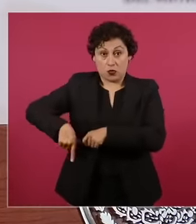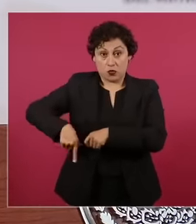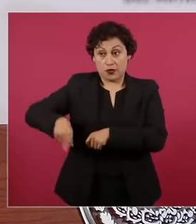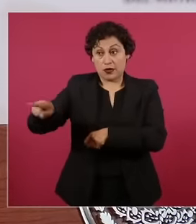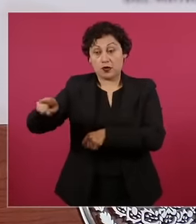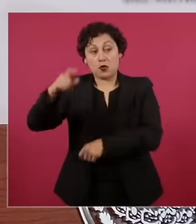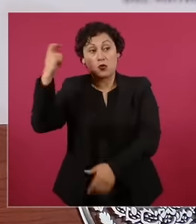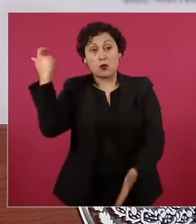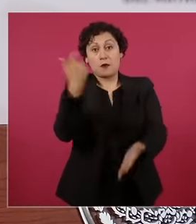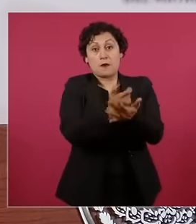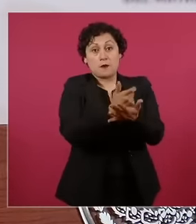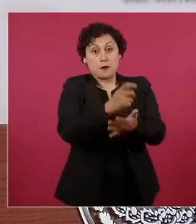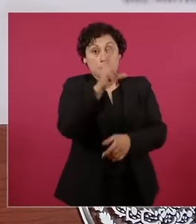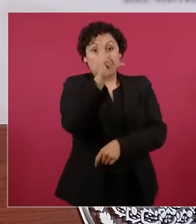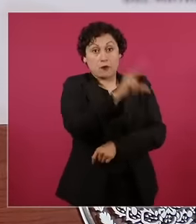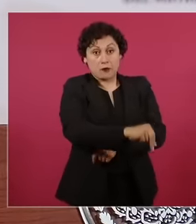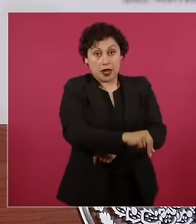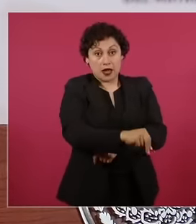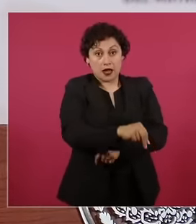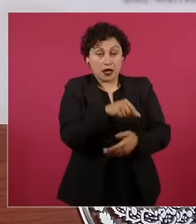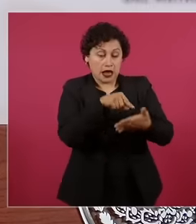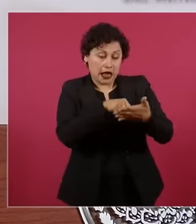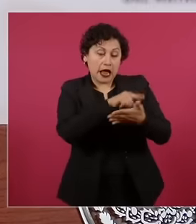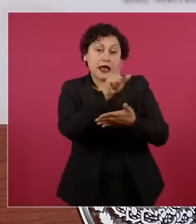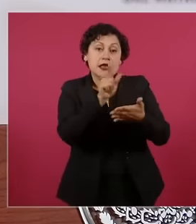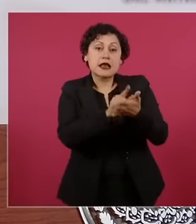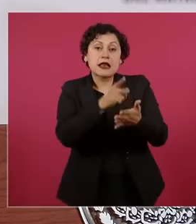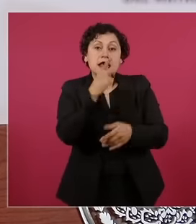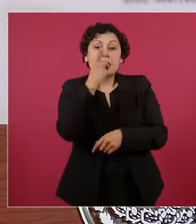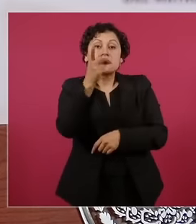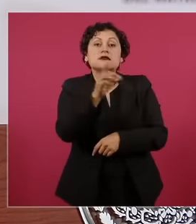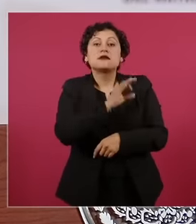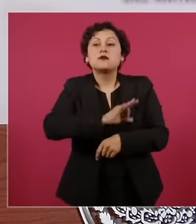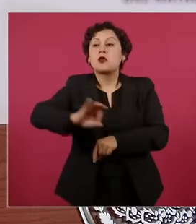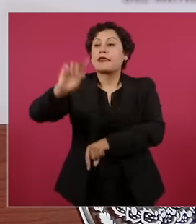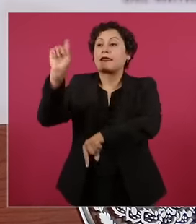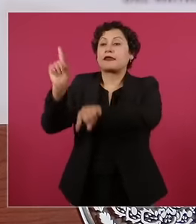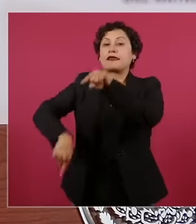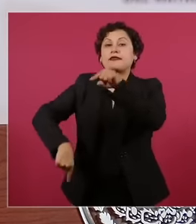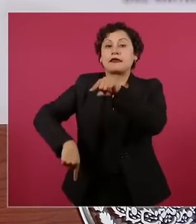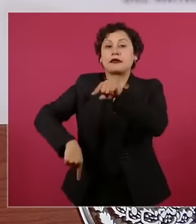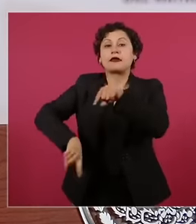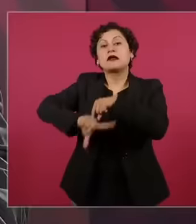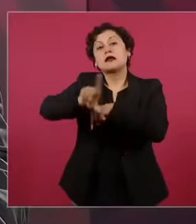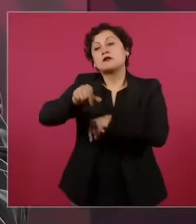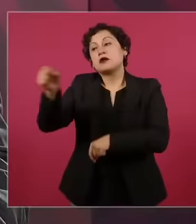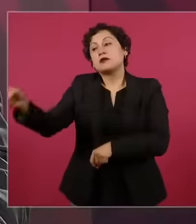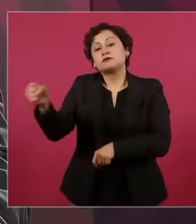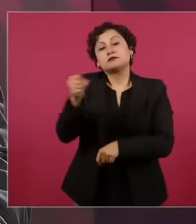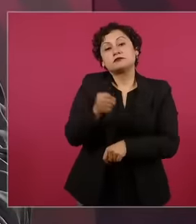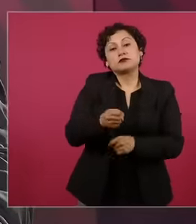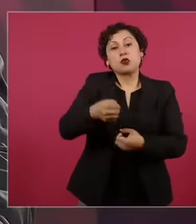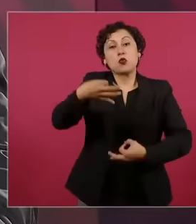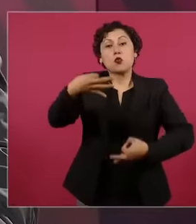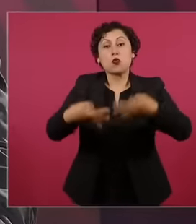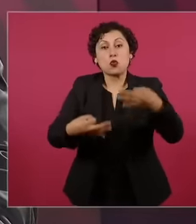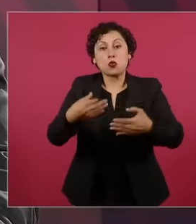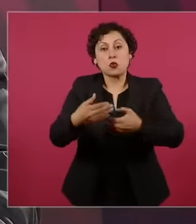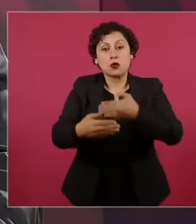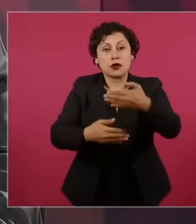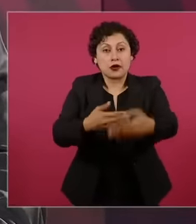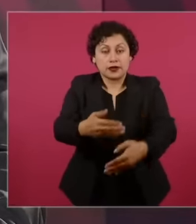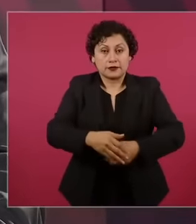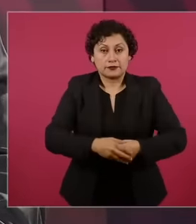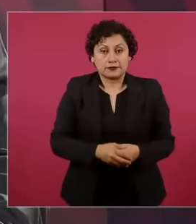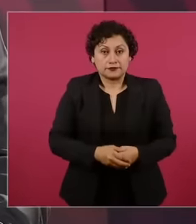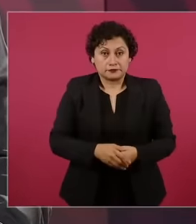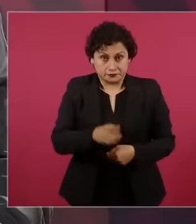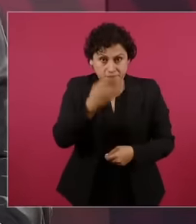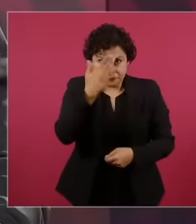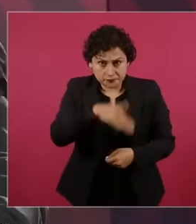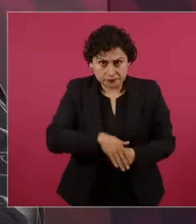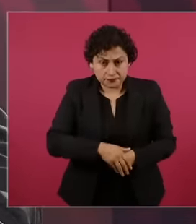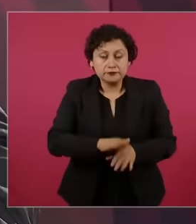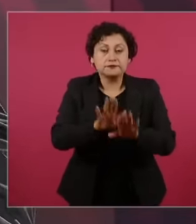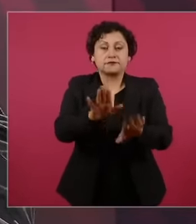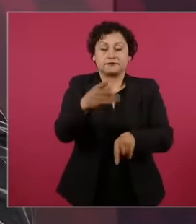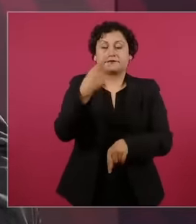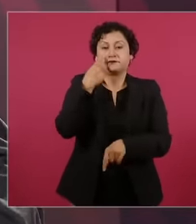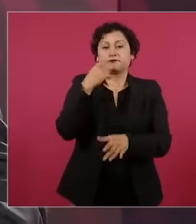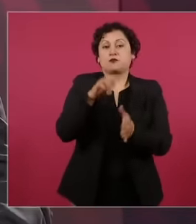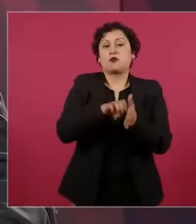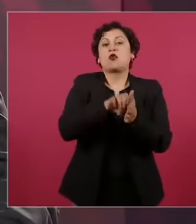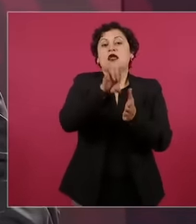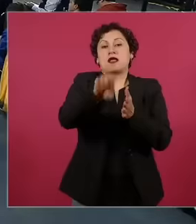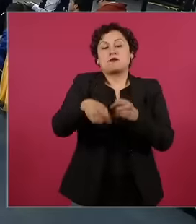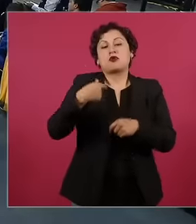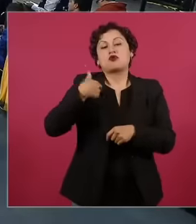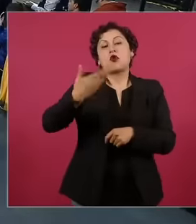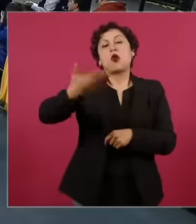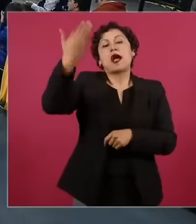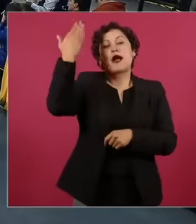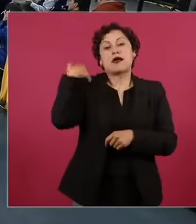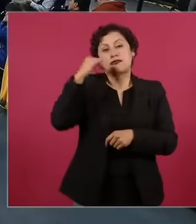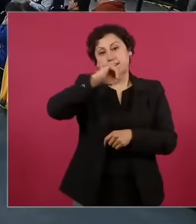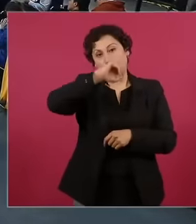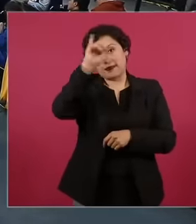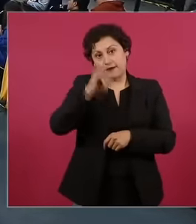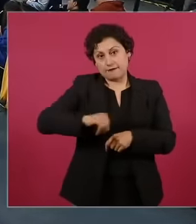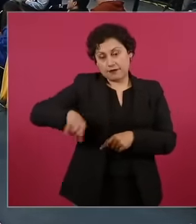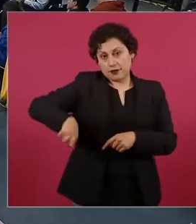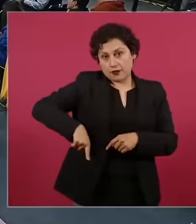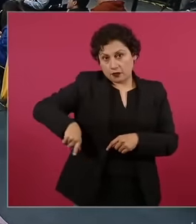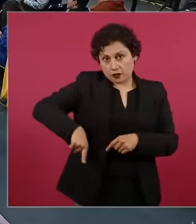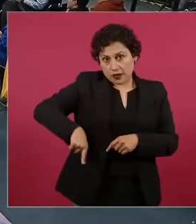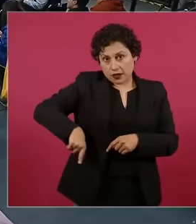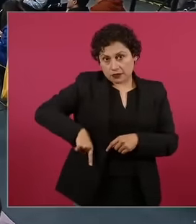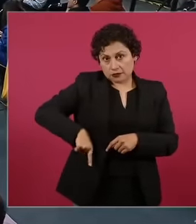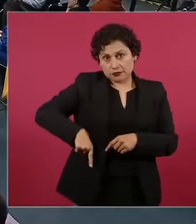dismissed and tried when I was head of government, these cases abounded and they wanted